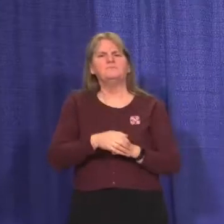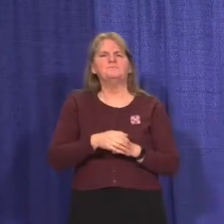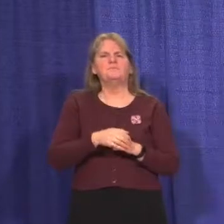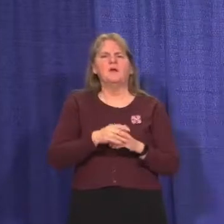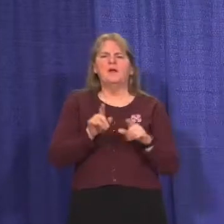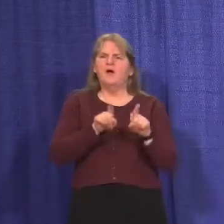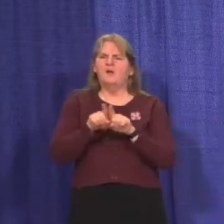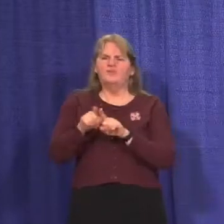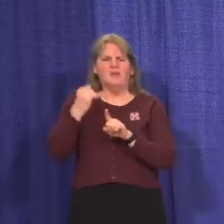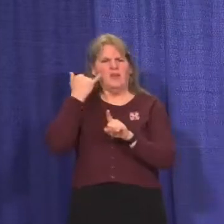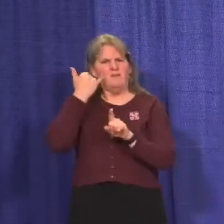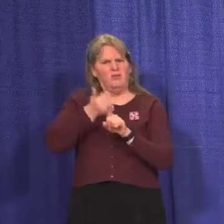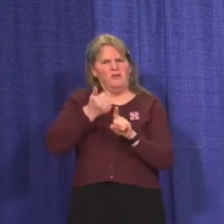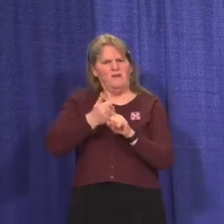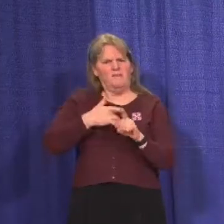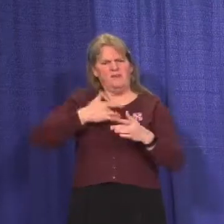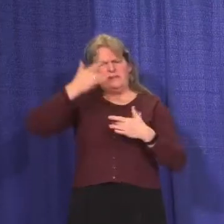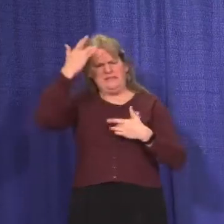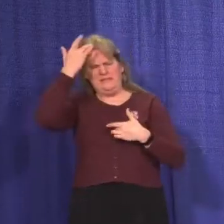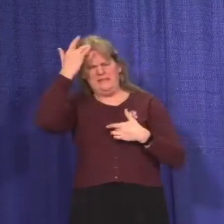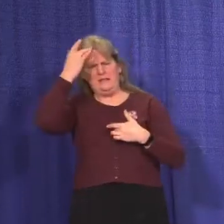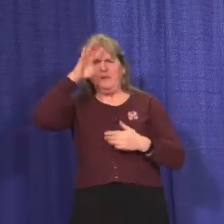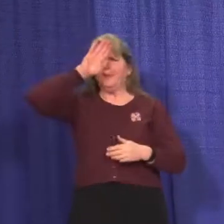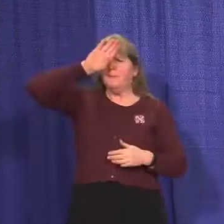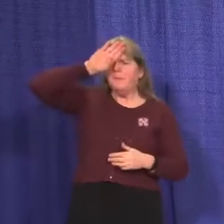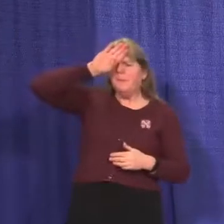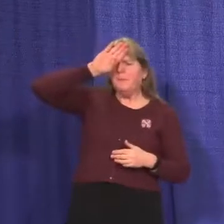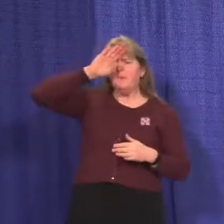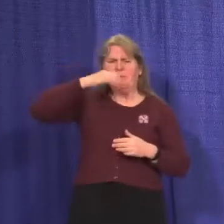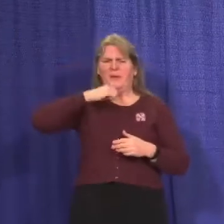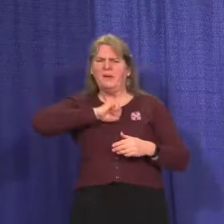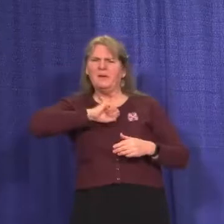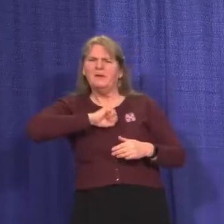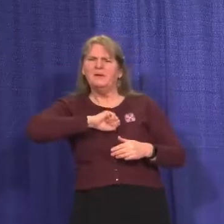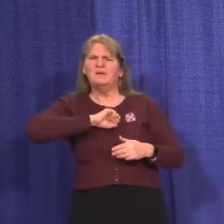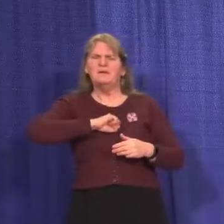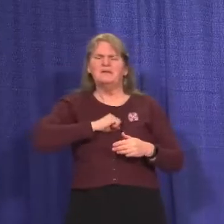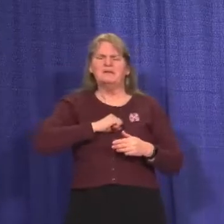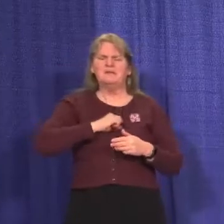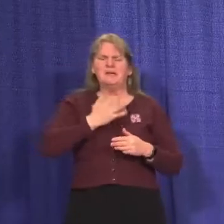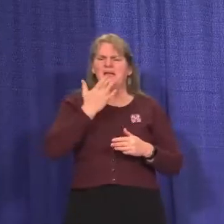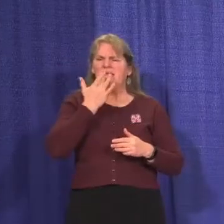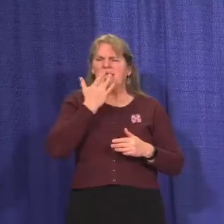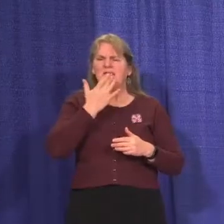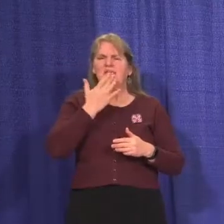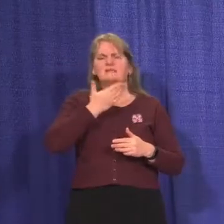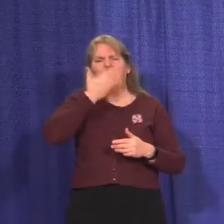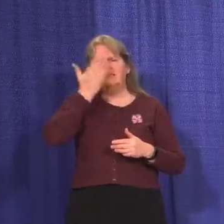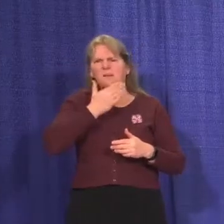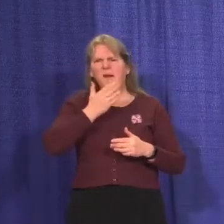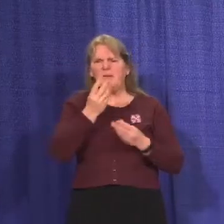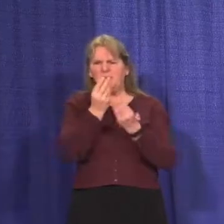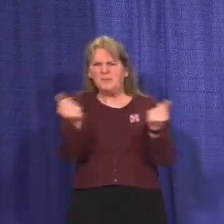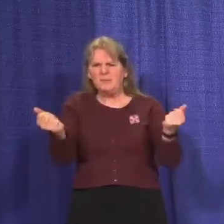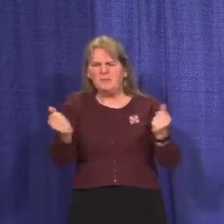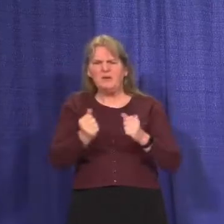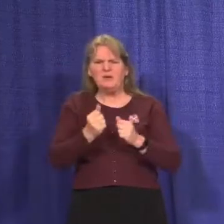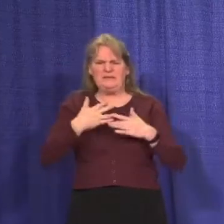If you have a fever cough loss of taste and smell our difficulty breathing or any other symptoms listed in a